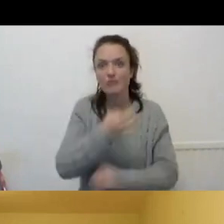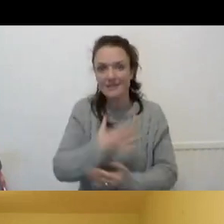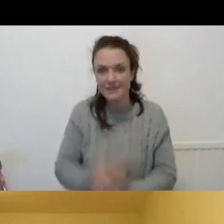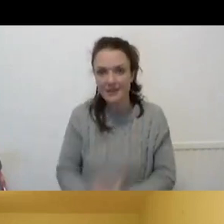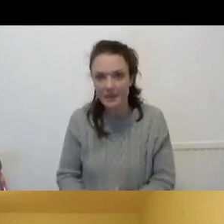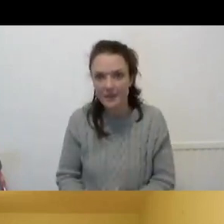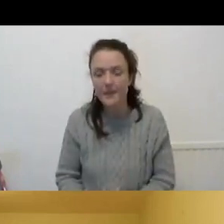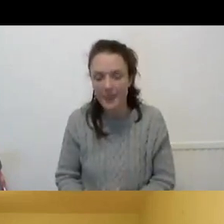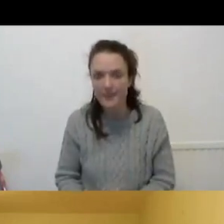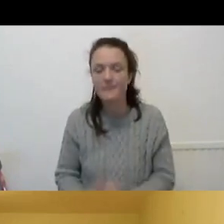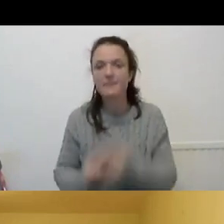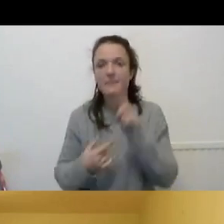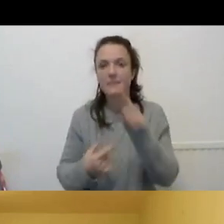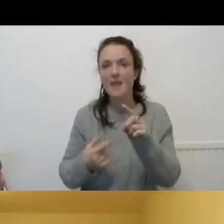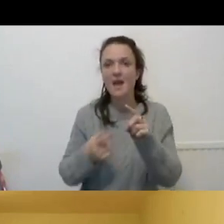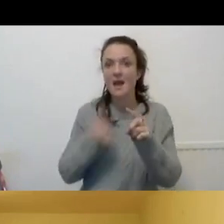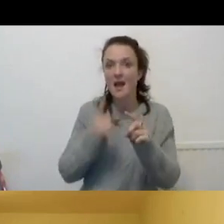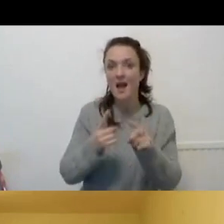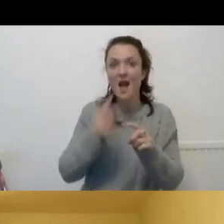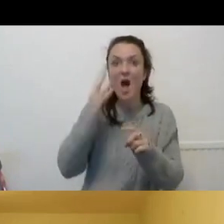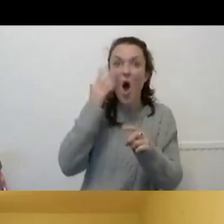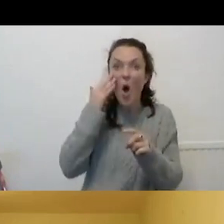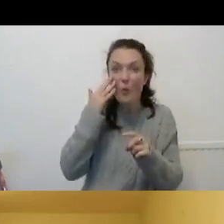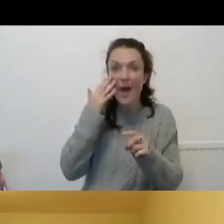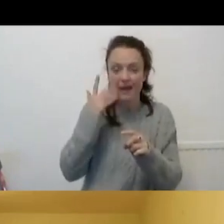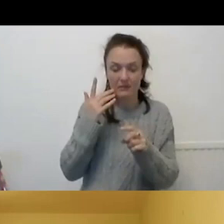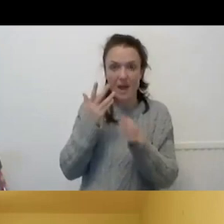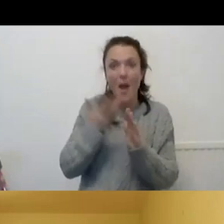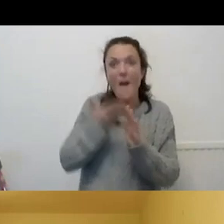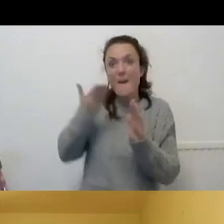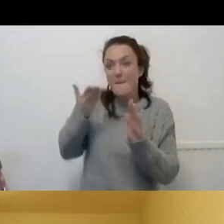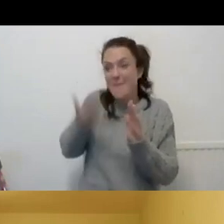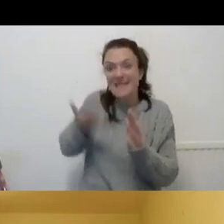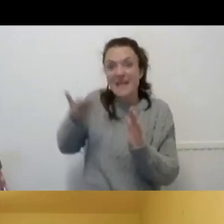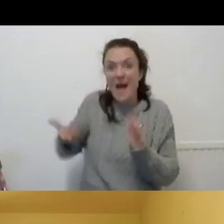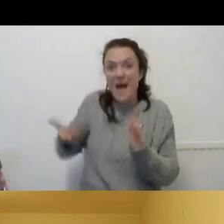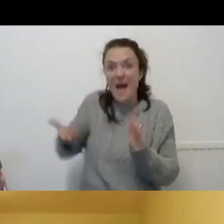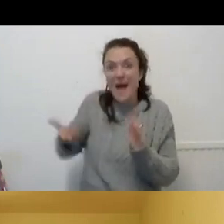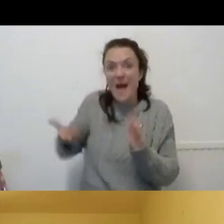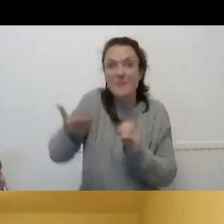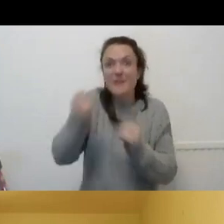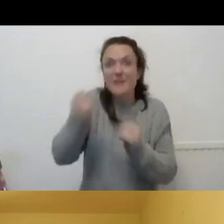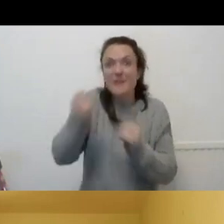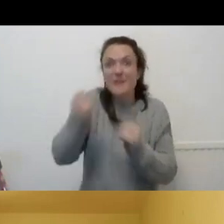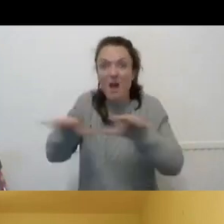and passing from person to person. So reducing the rates of infection overall should also reduce the